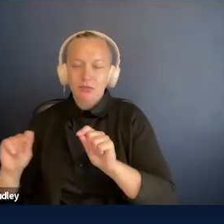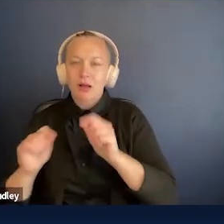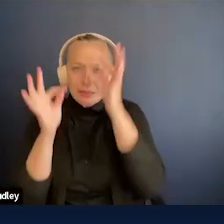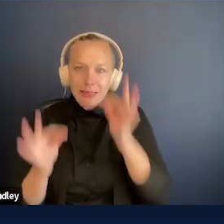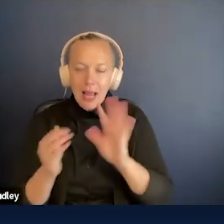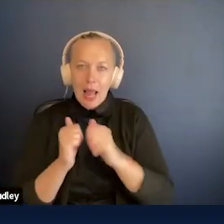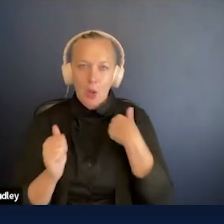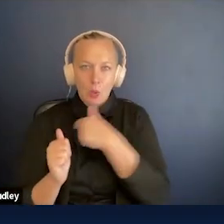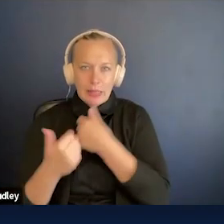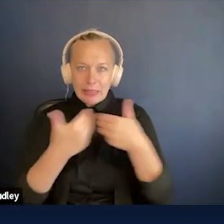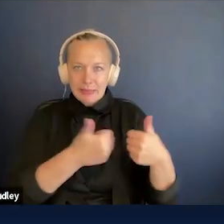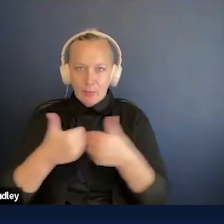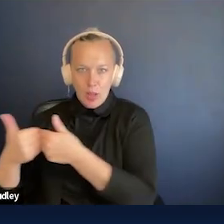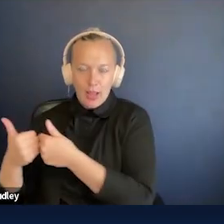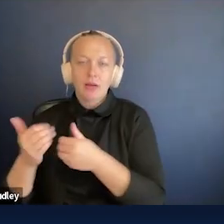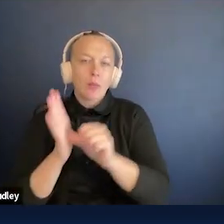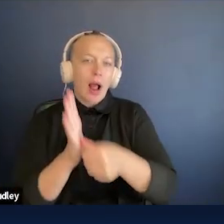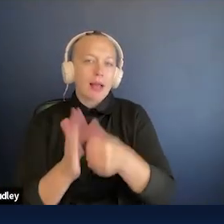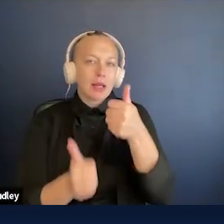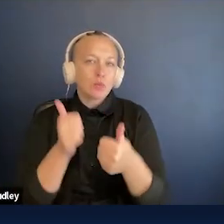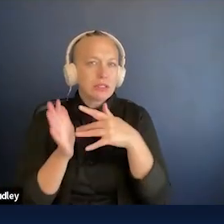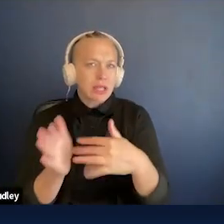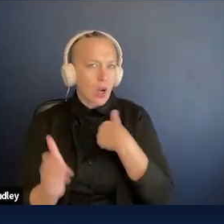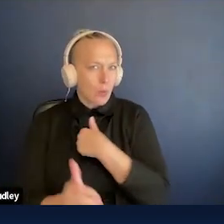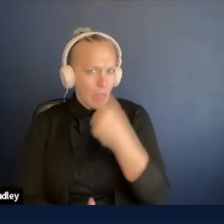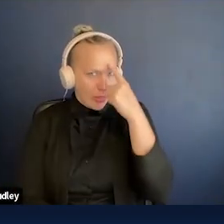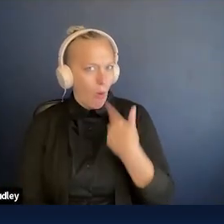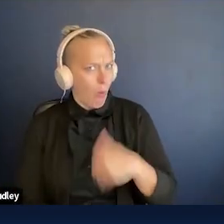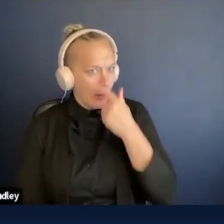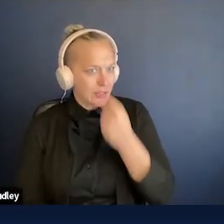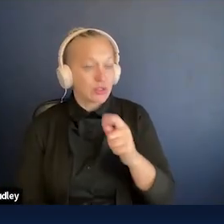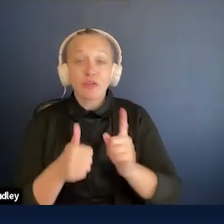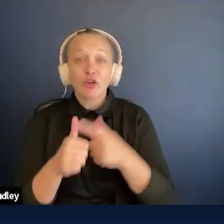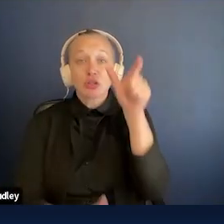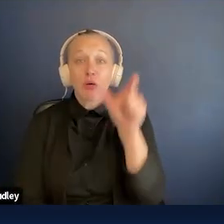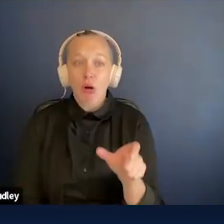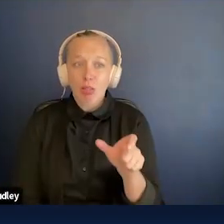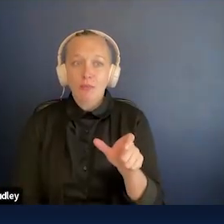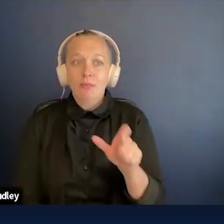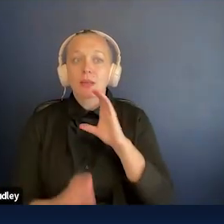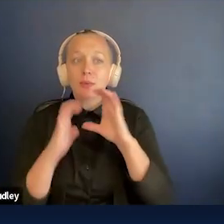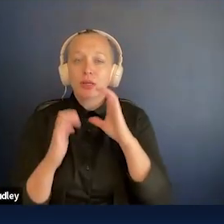So I just want to highlight some studies that I… we found very interesting. The first column is communication healthcare assets.